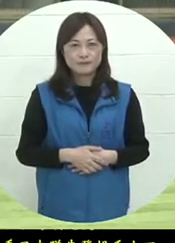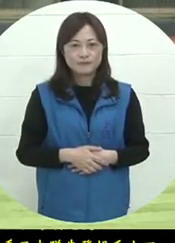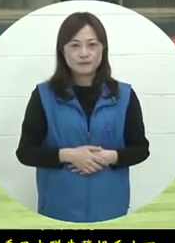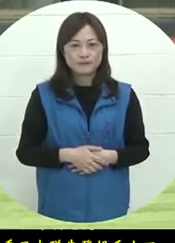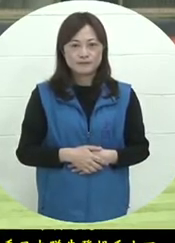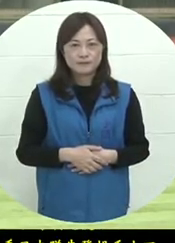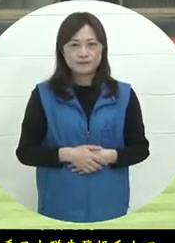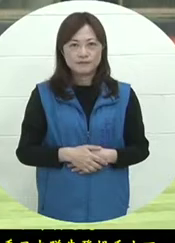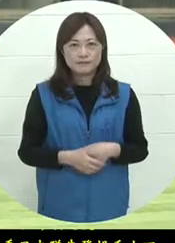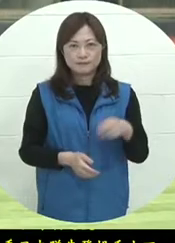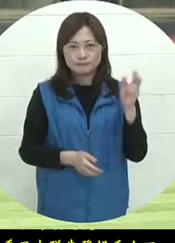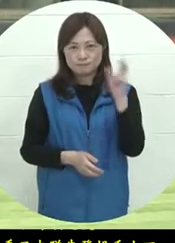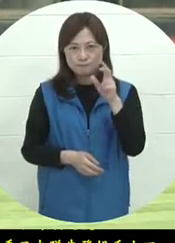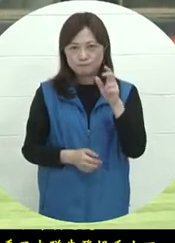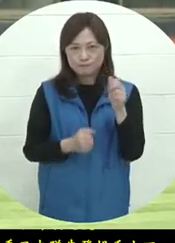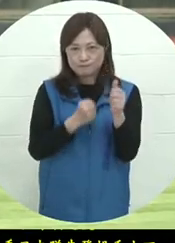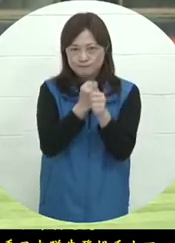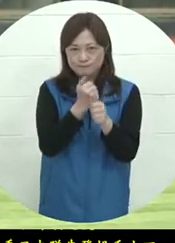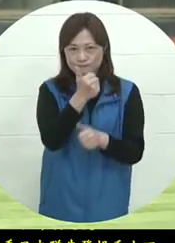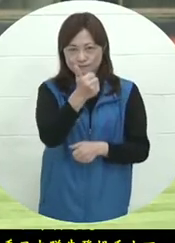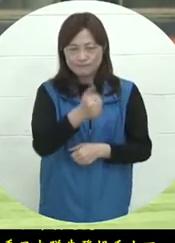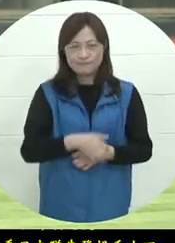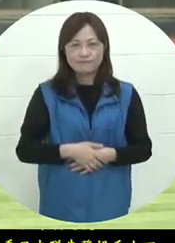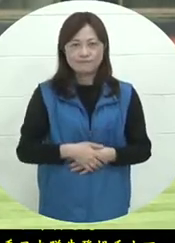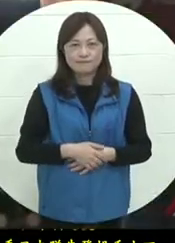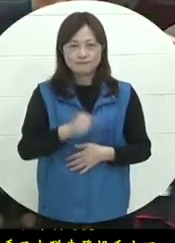? This ball is controlled accurately. In good and bad situations,